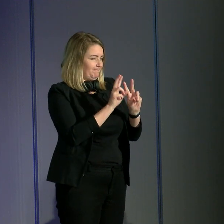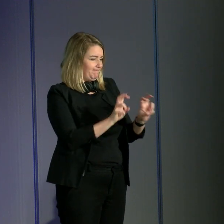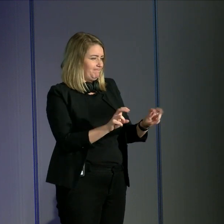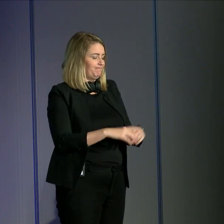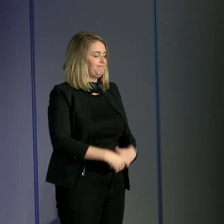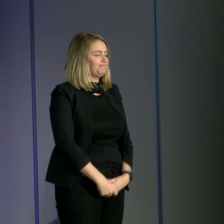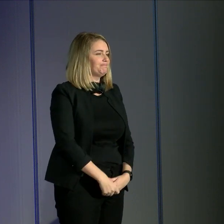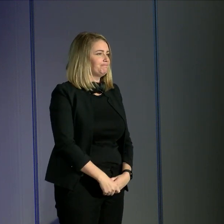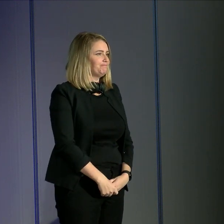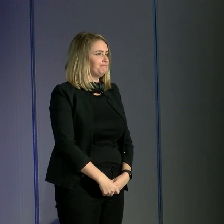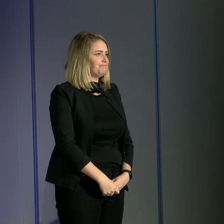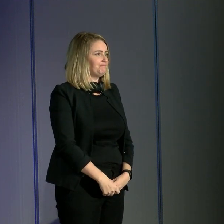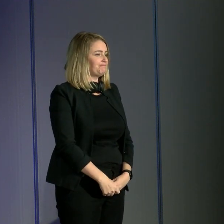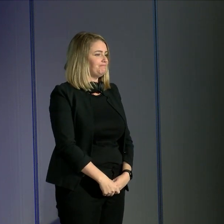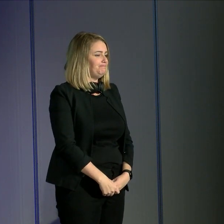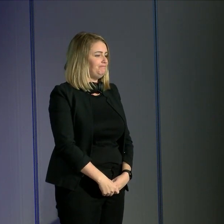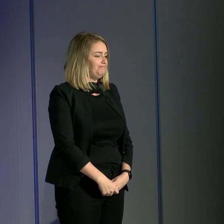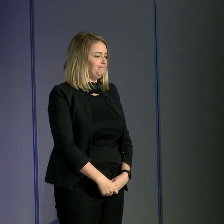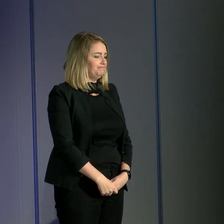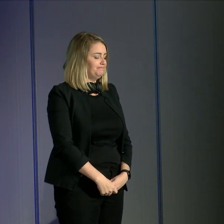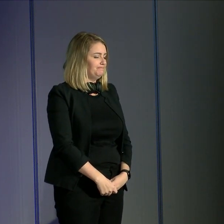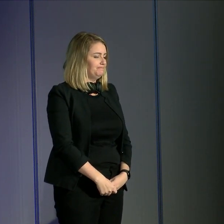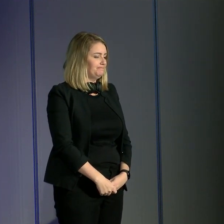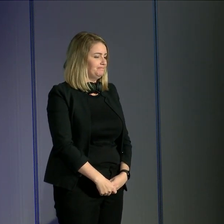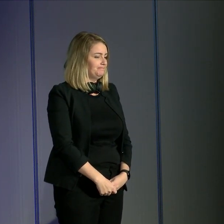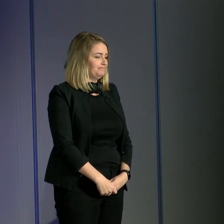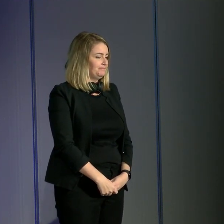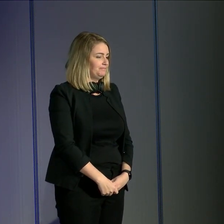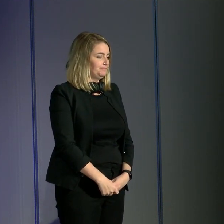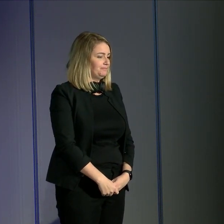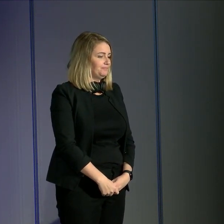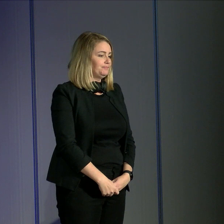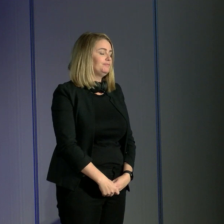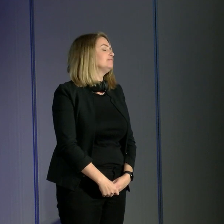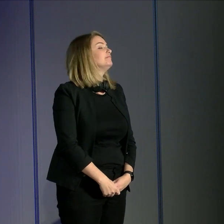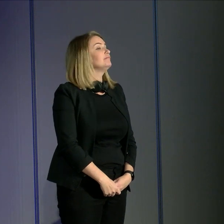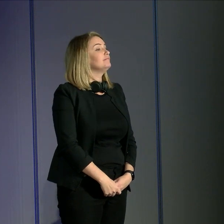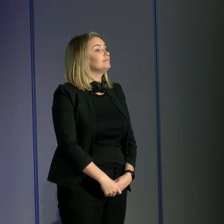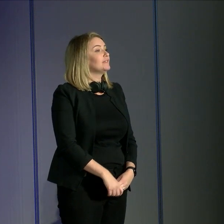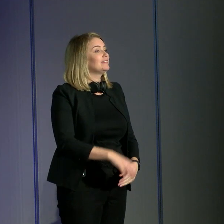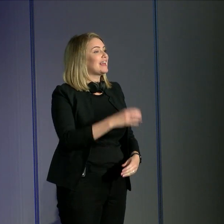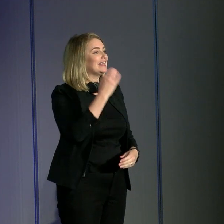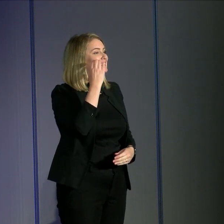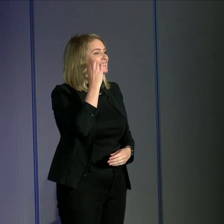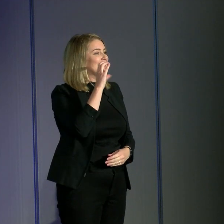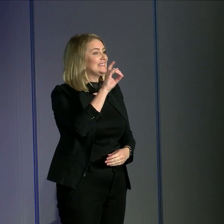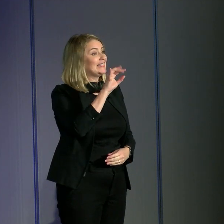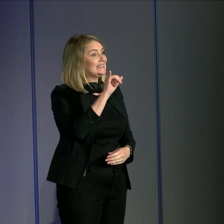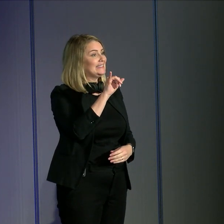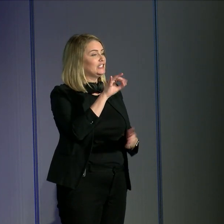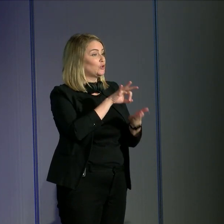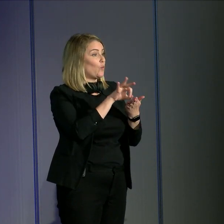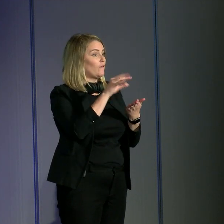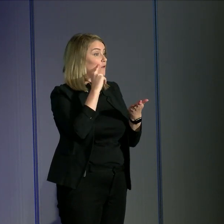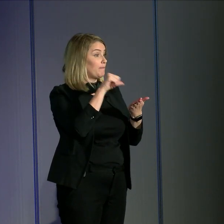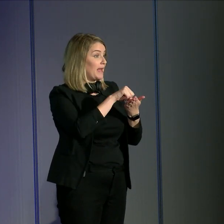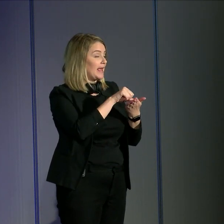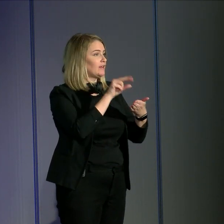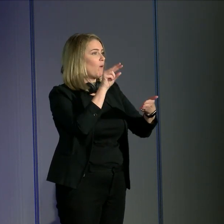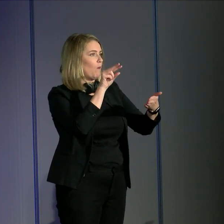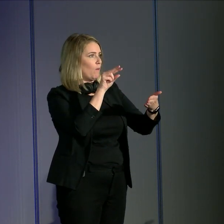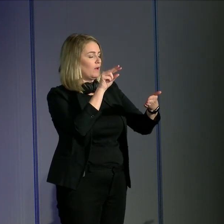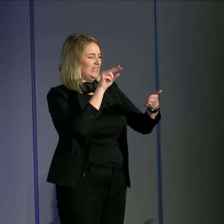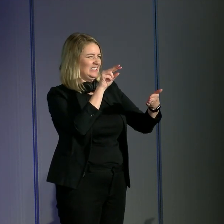We will see the overall density score for the page, and then we can dig down and see